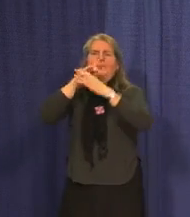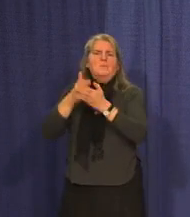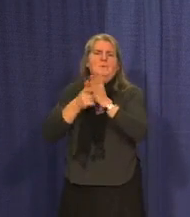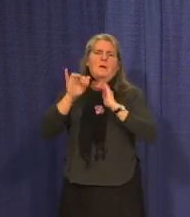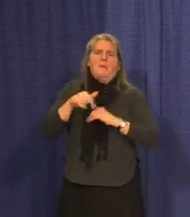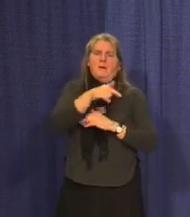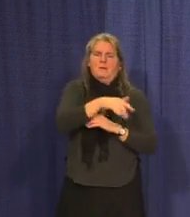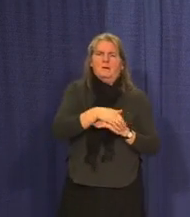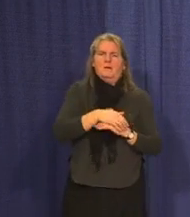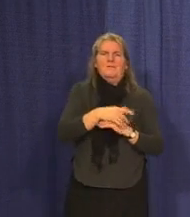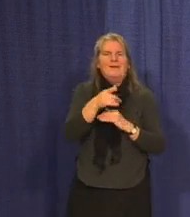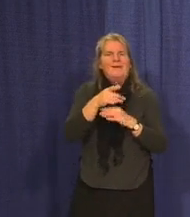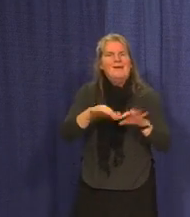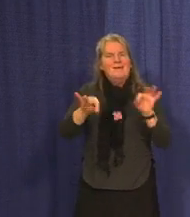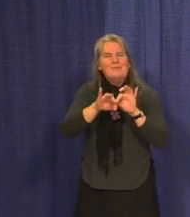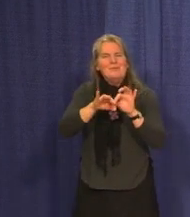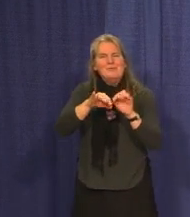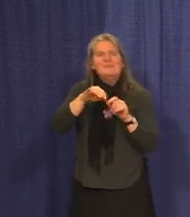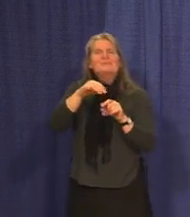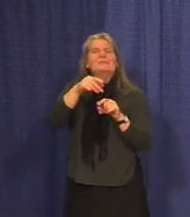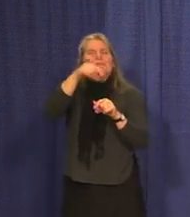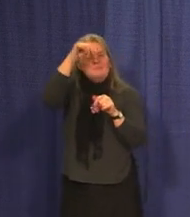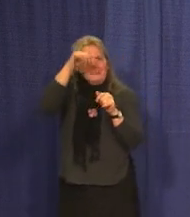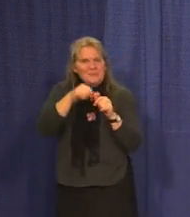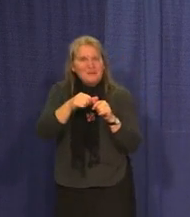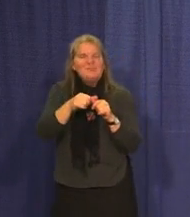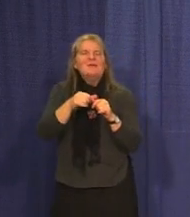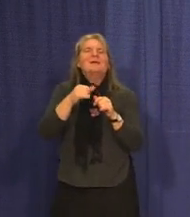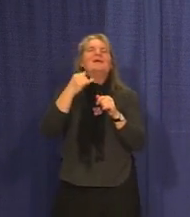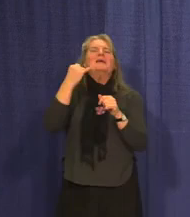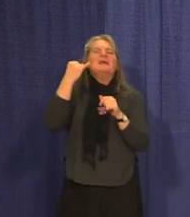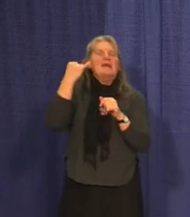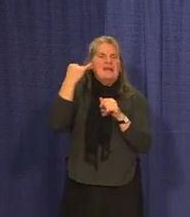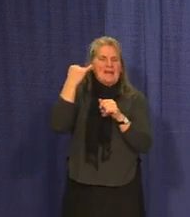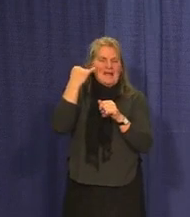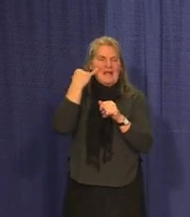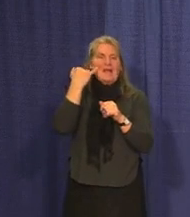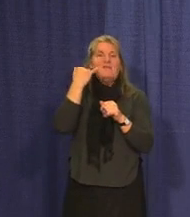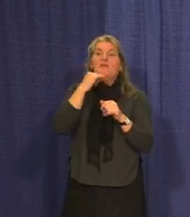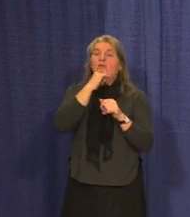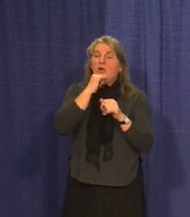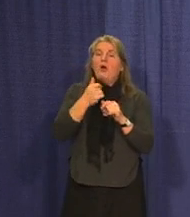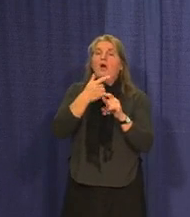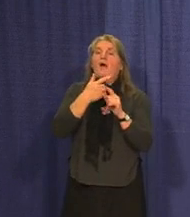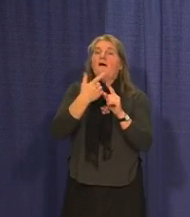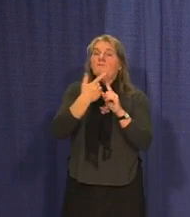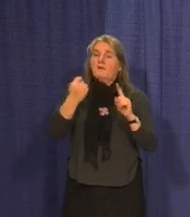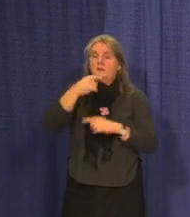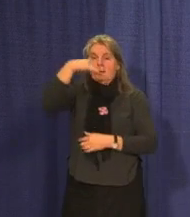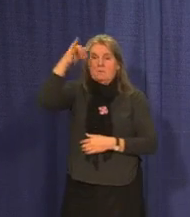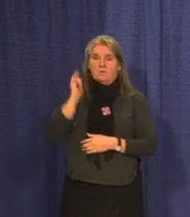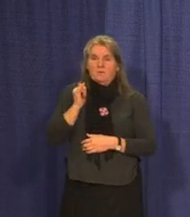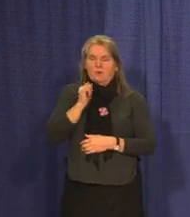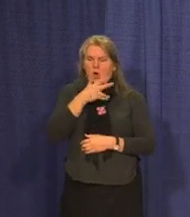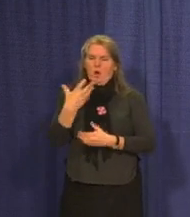linked to this one. This is an important reminder that Canadians who are not Yukon residents are not counted in our